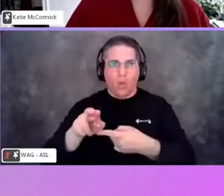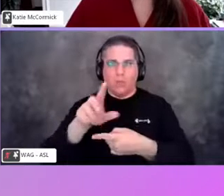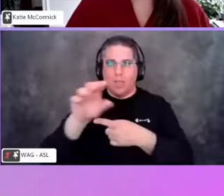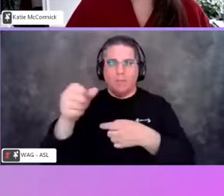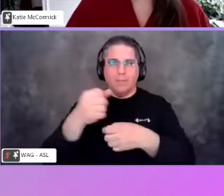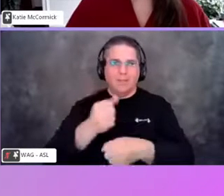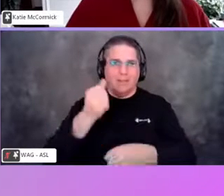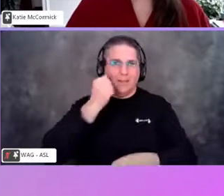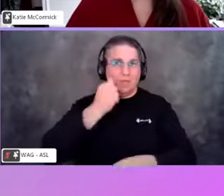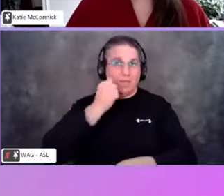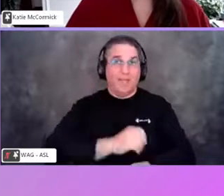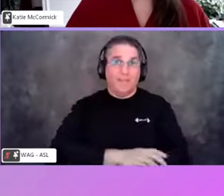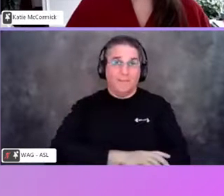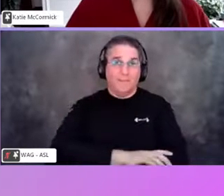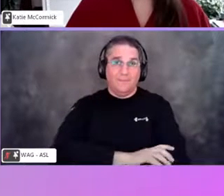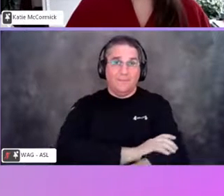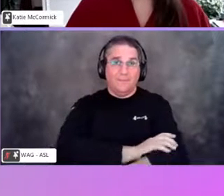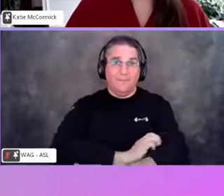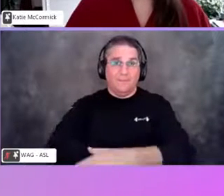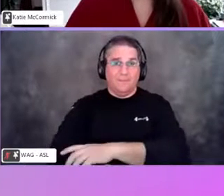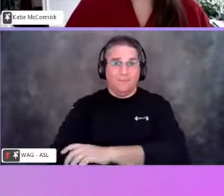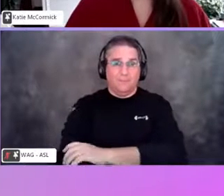also also scaling and our speed resources cannot keep